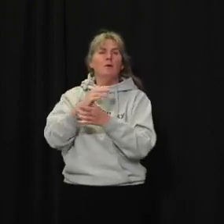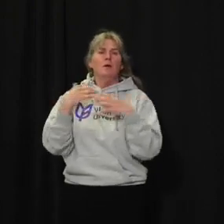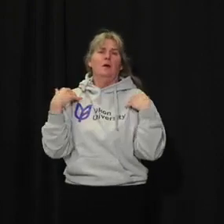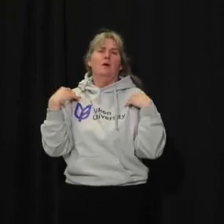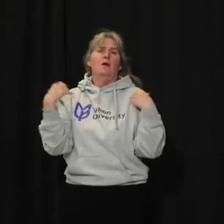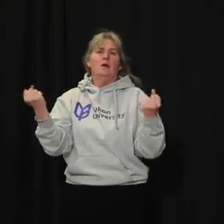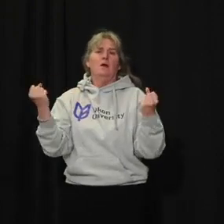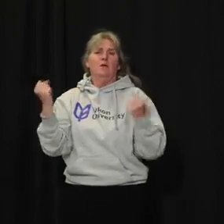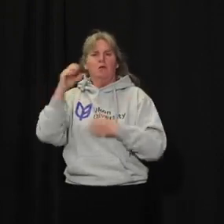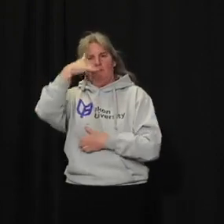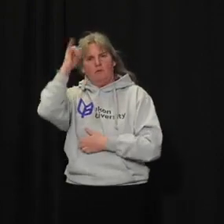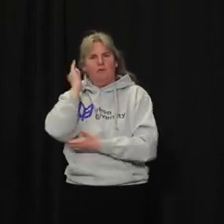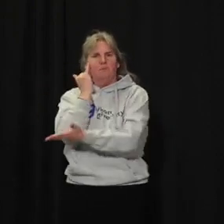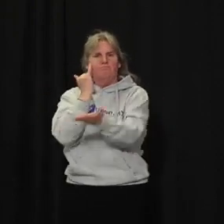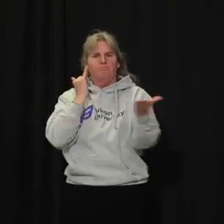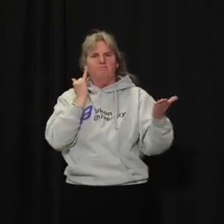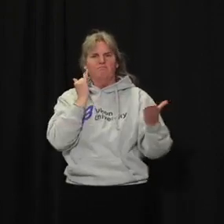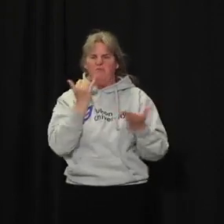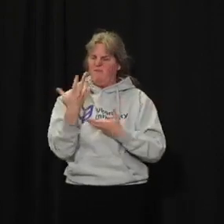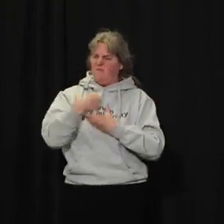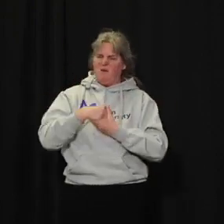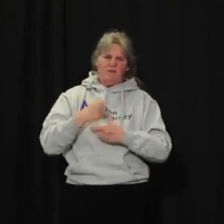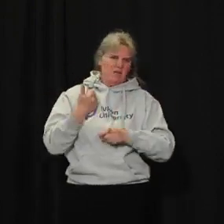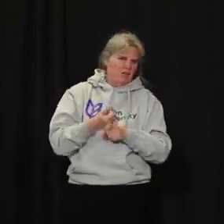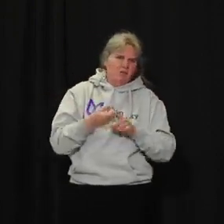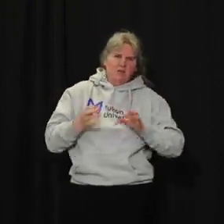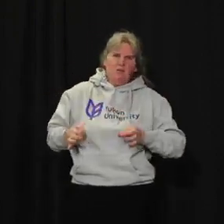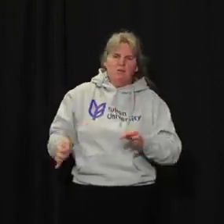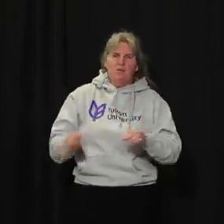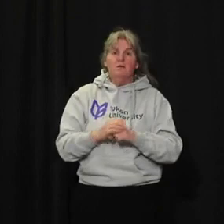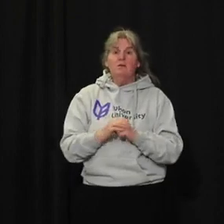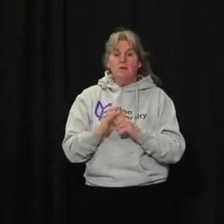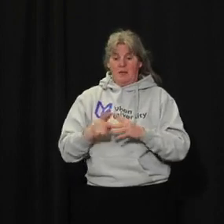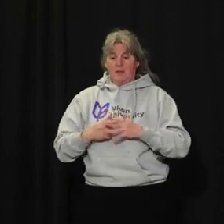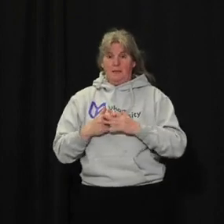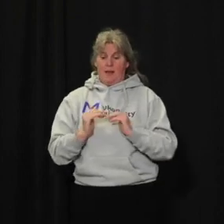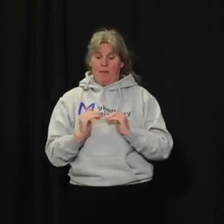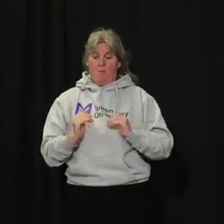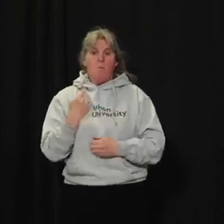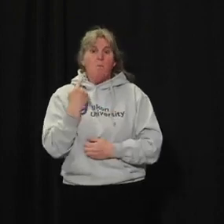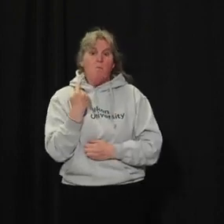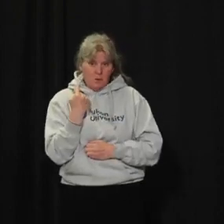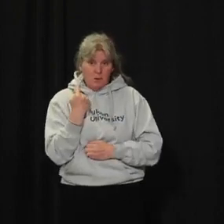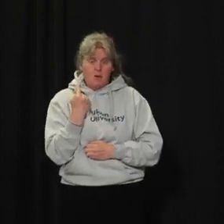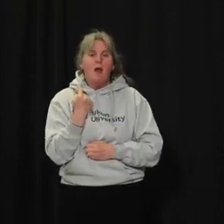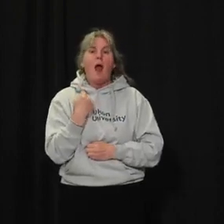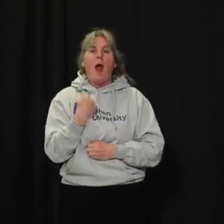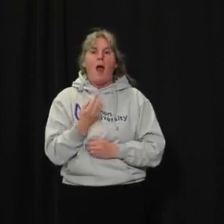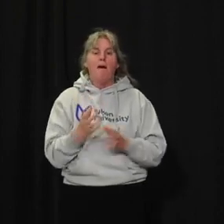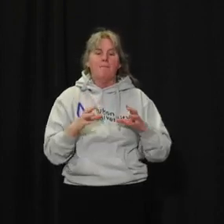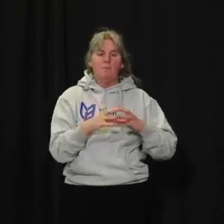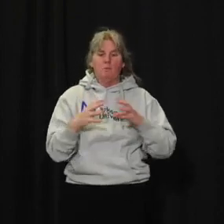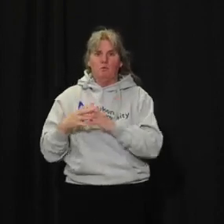most important factor in all of these decisions. Since we entered into phase one, Yukoners have expanded their